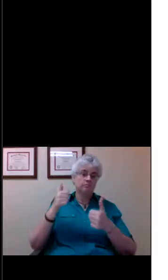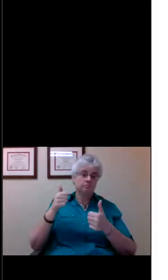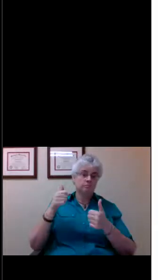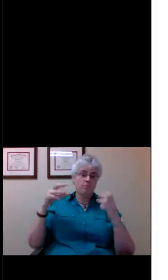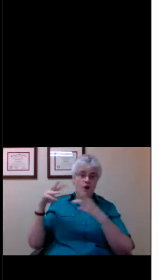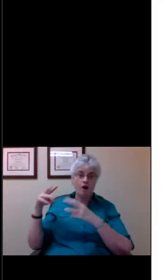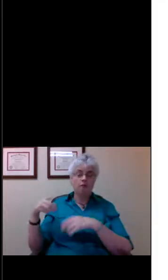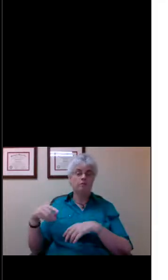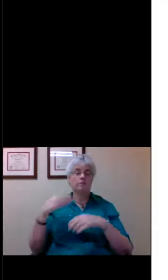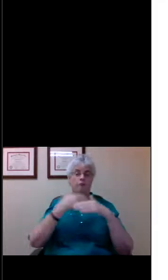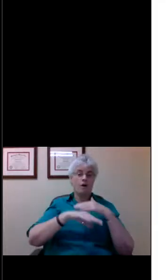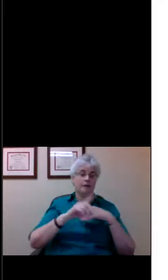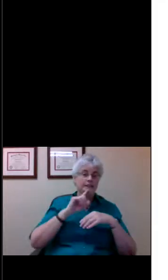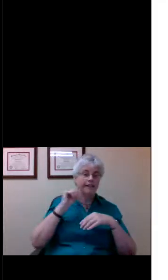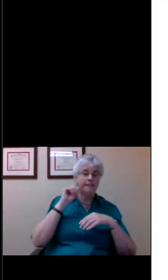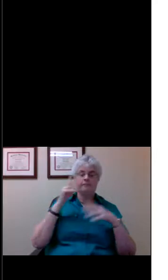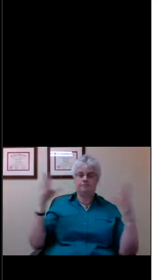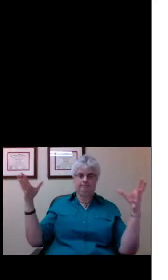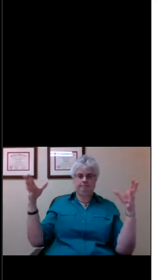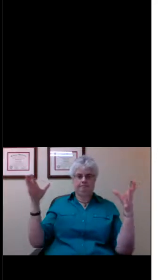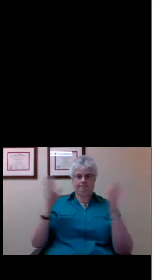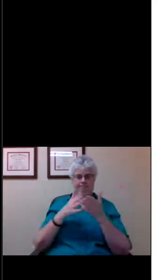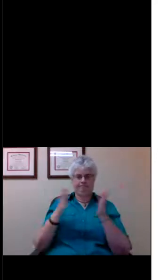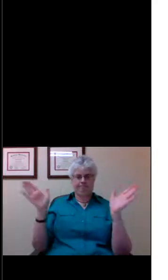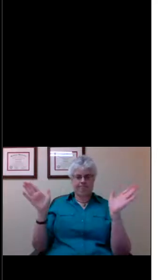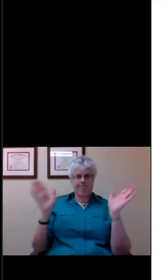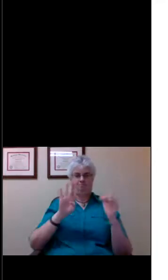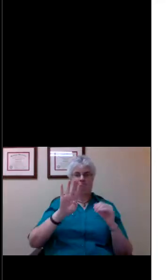senior citizens who have lost their hearing at a later age, people who